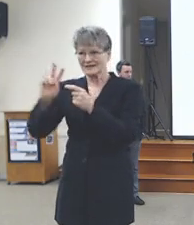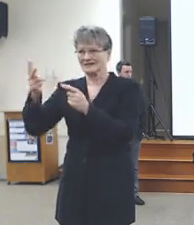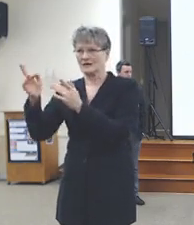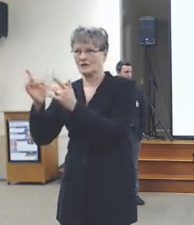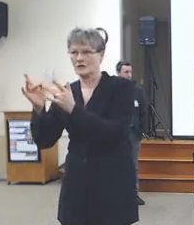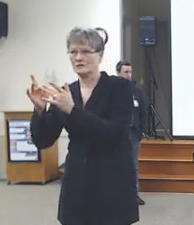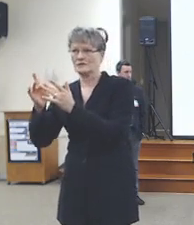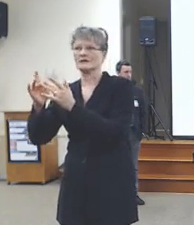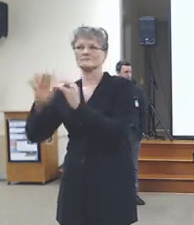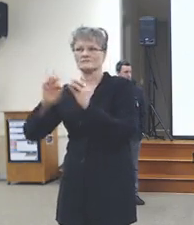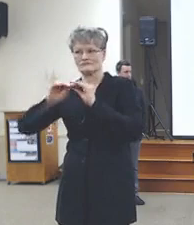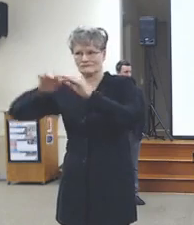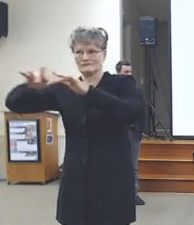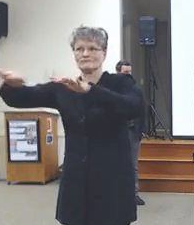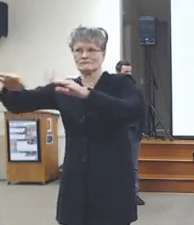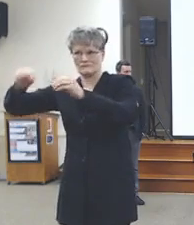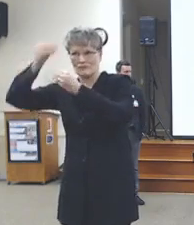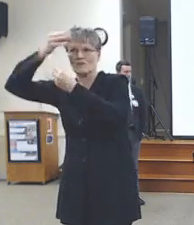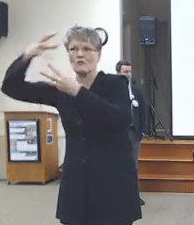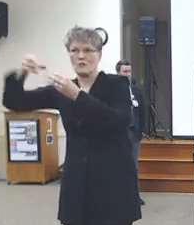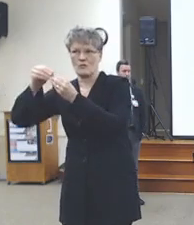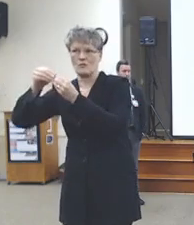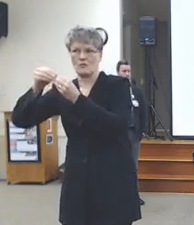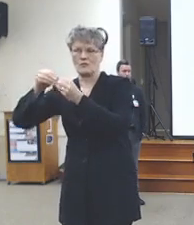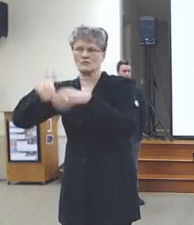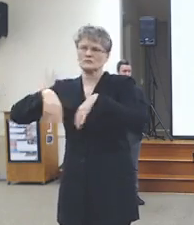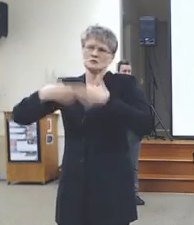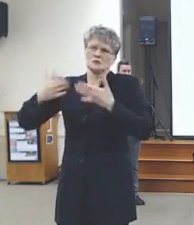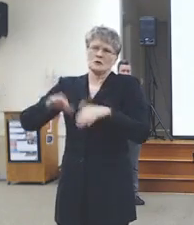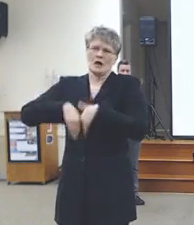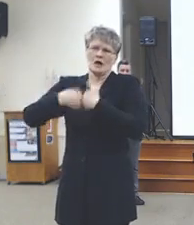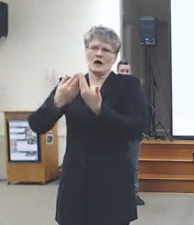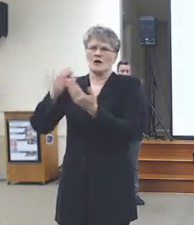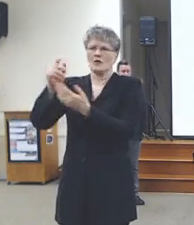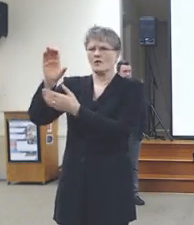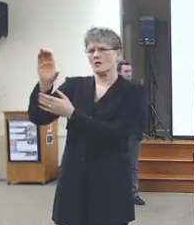of a quick sort of rundown on how the contact tracing process works